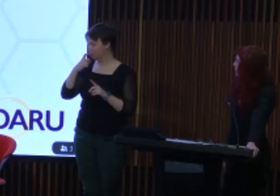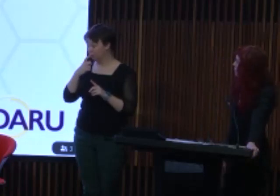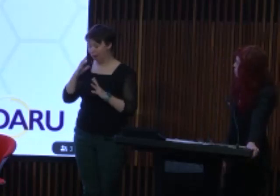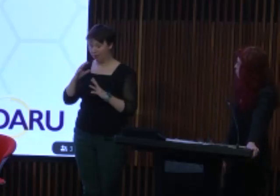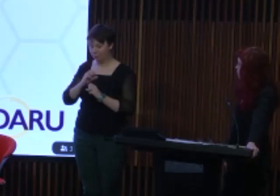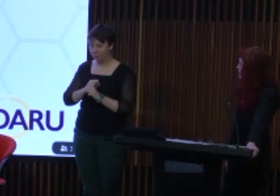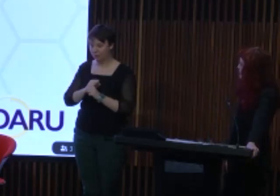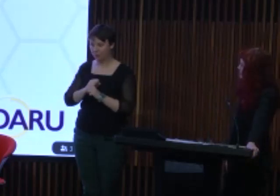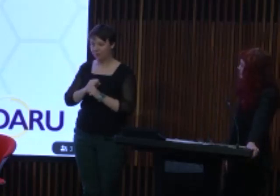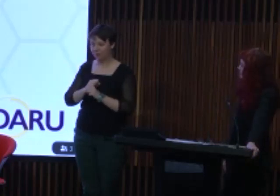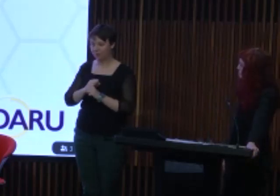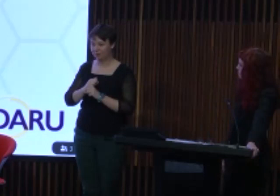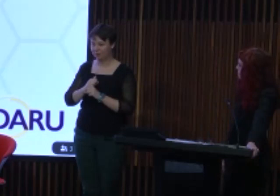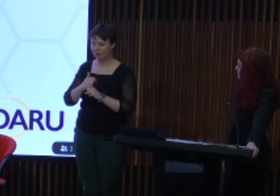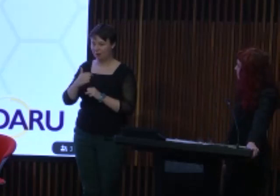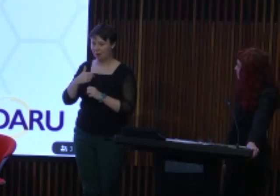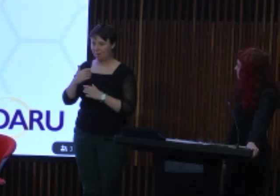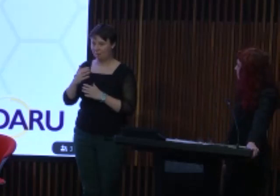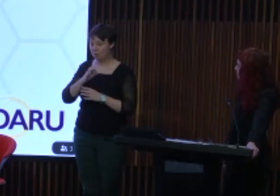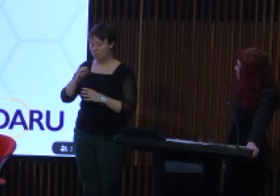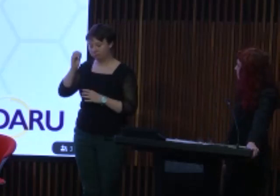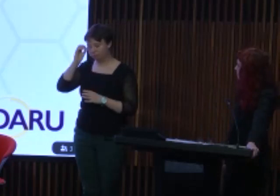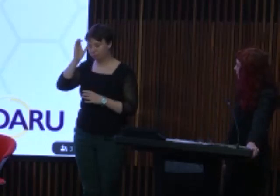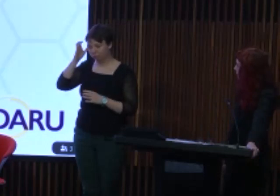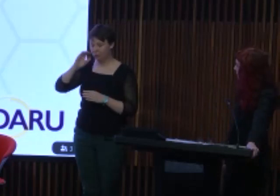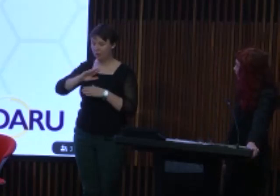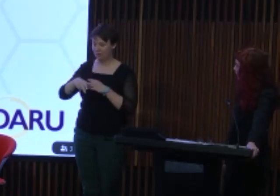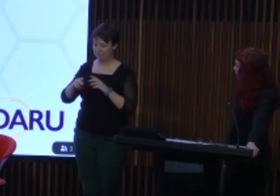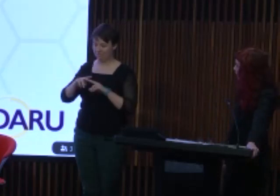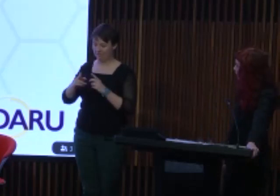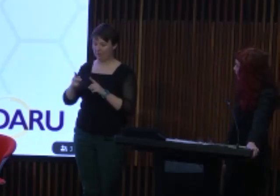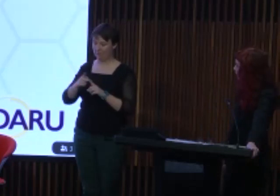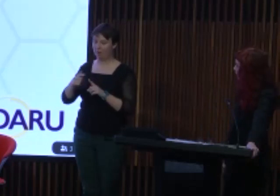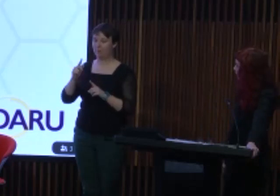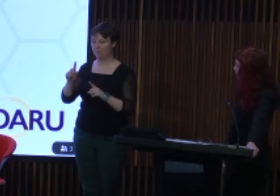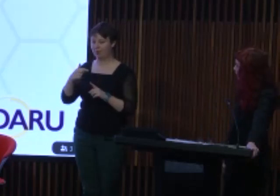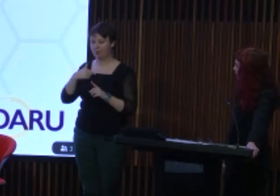not a subject to not a great deal about, but my education went up exponentially in the